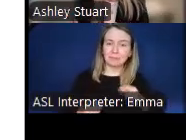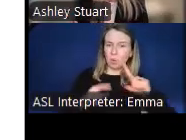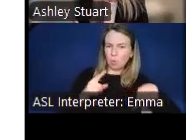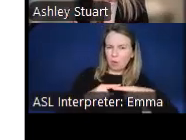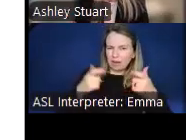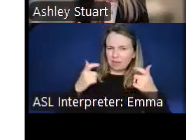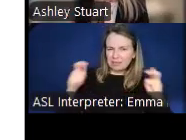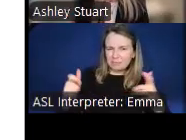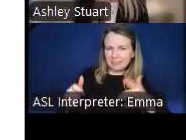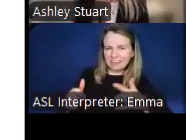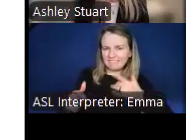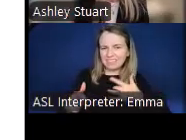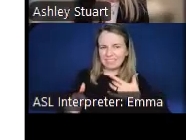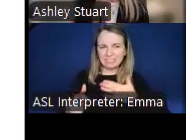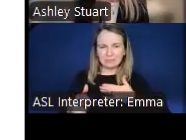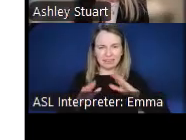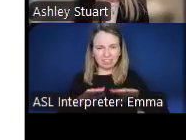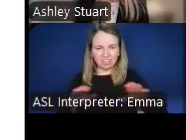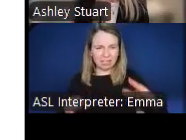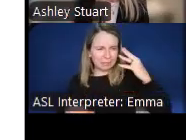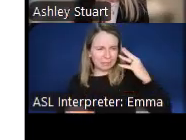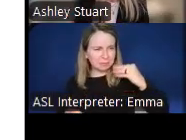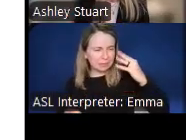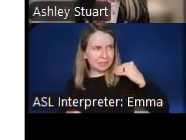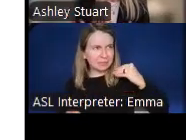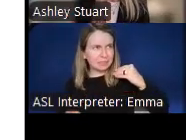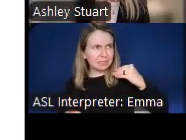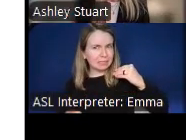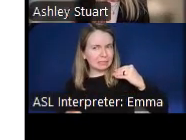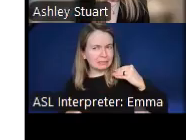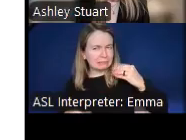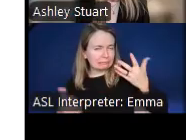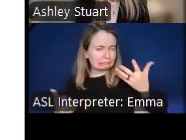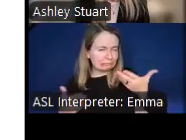feelings that my child is experiencing more than just a